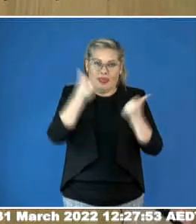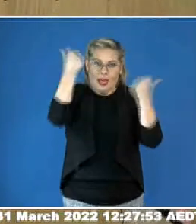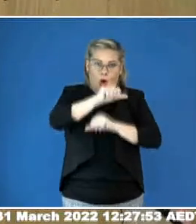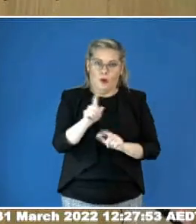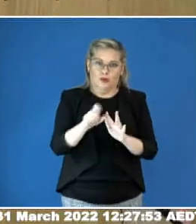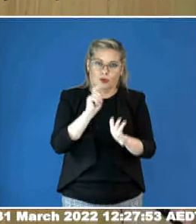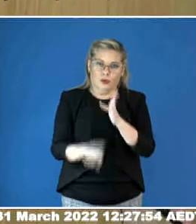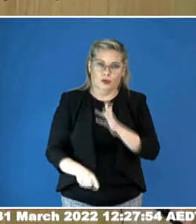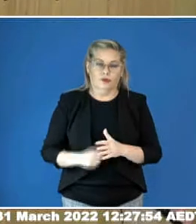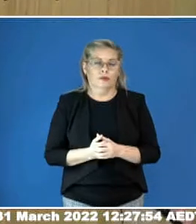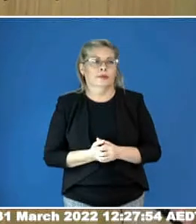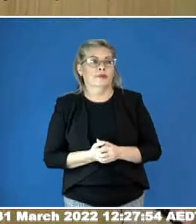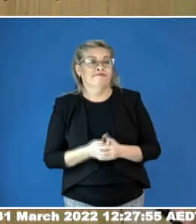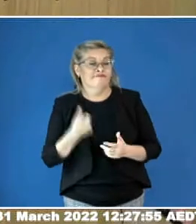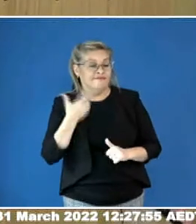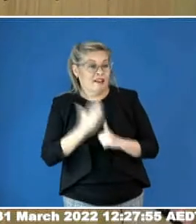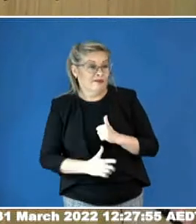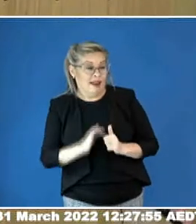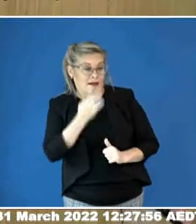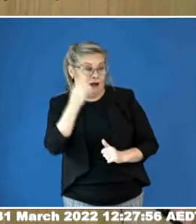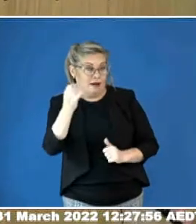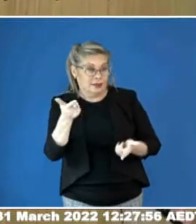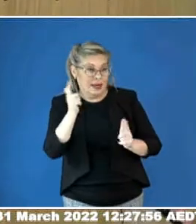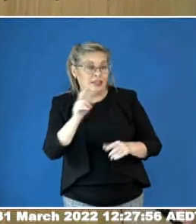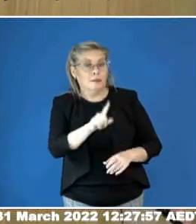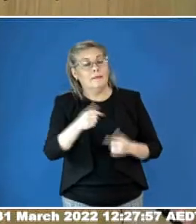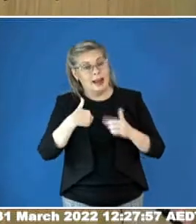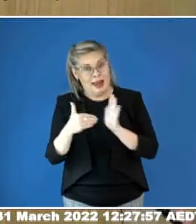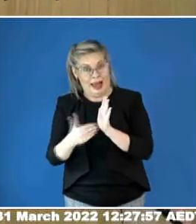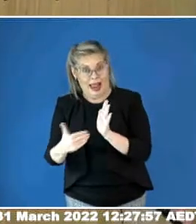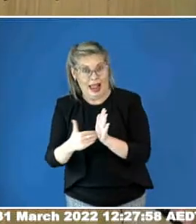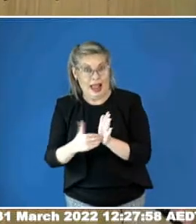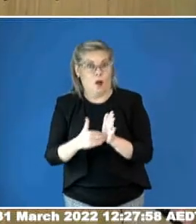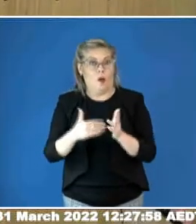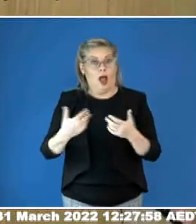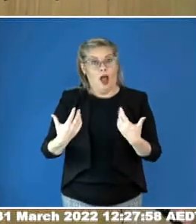I have alerts now that will send through any updates of documents or new documents.